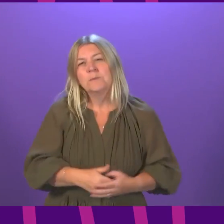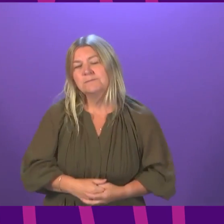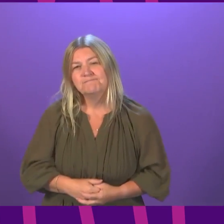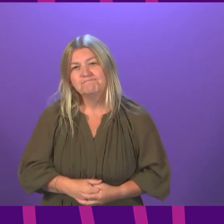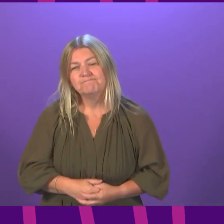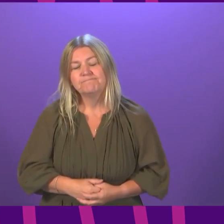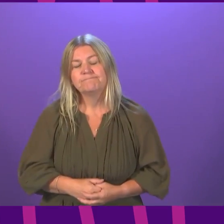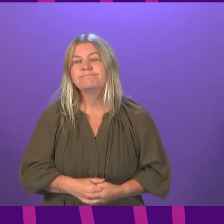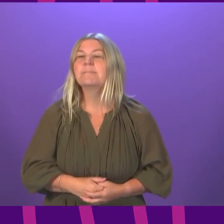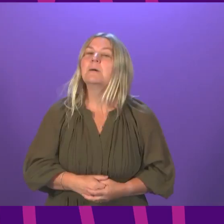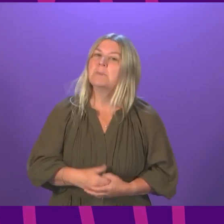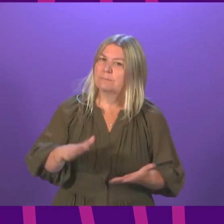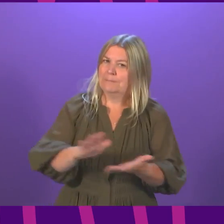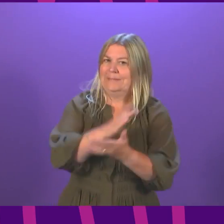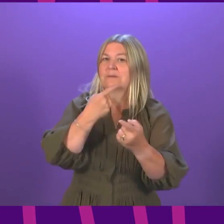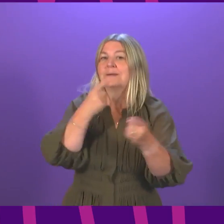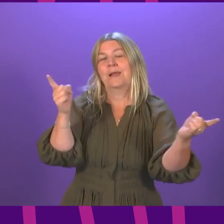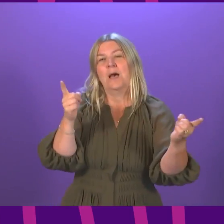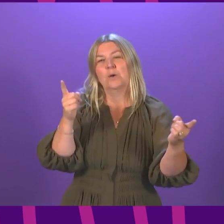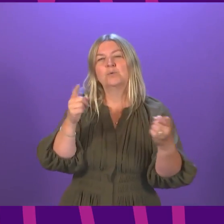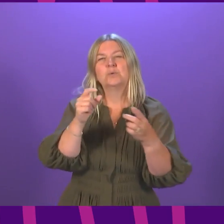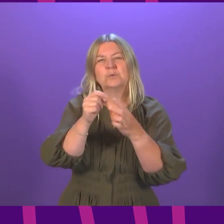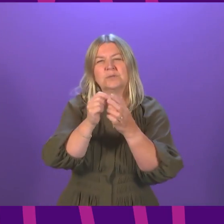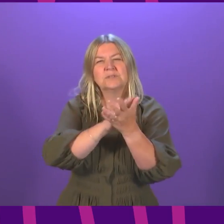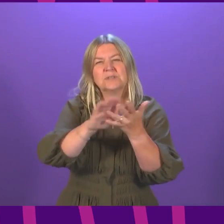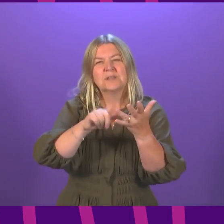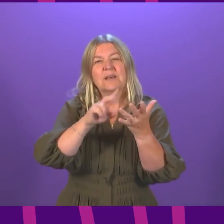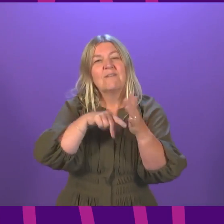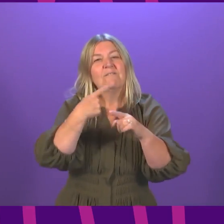I am therefore pleased to announce that Phoenix Futures has been successful, in principle,